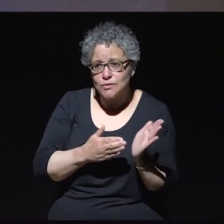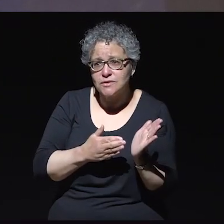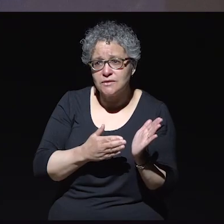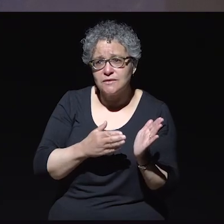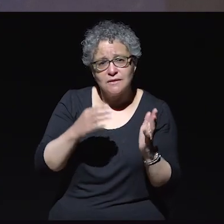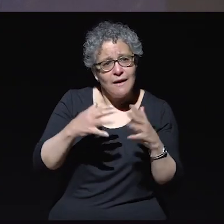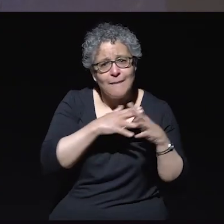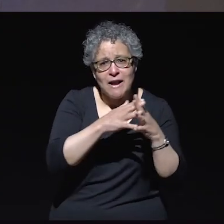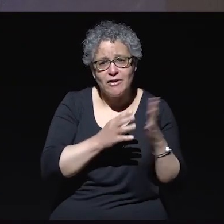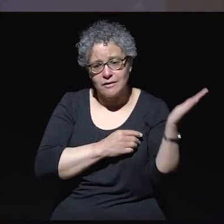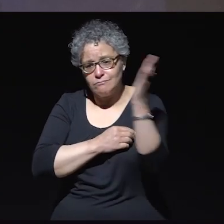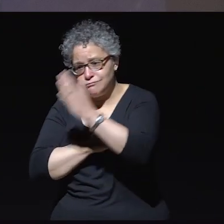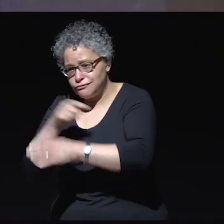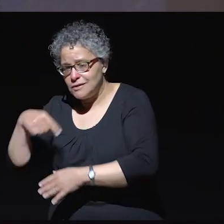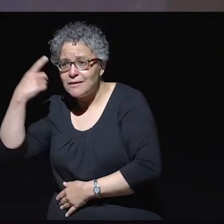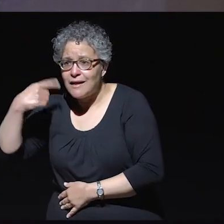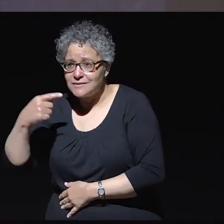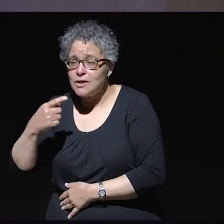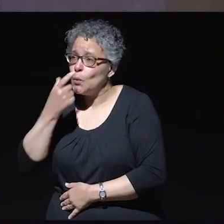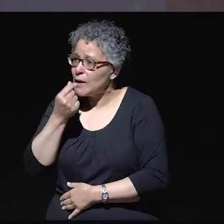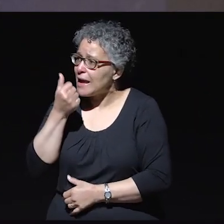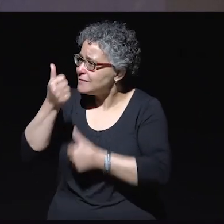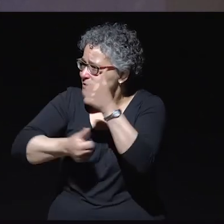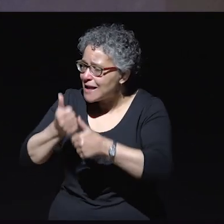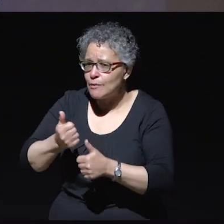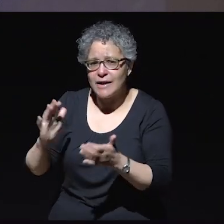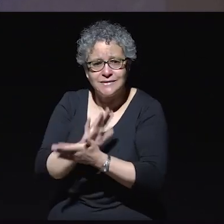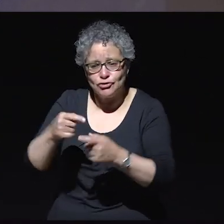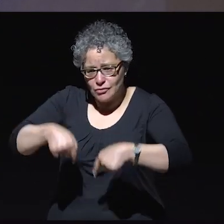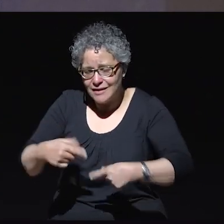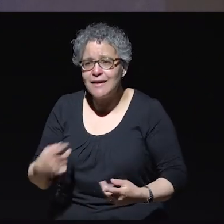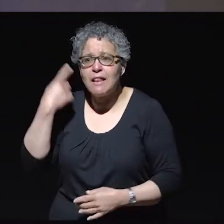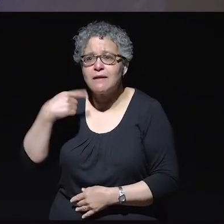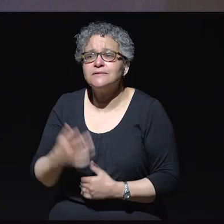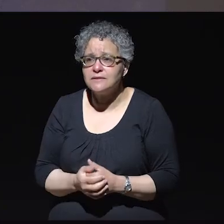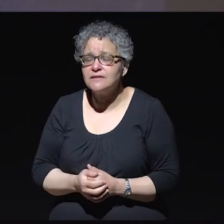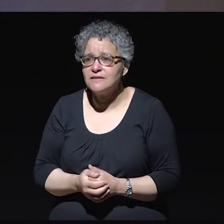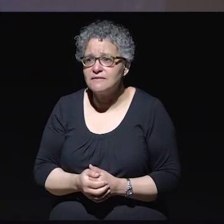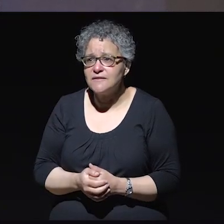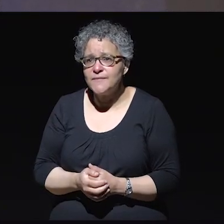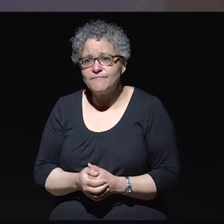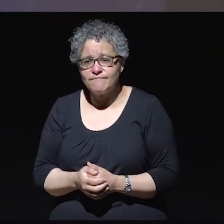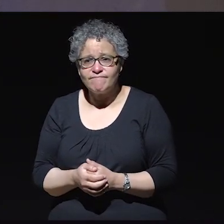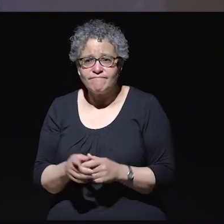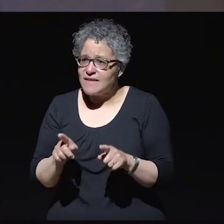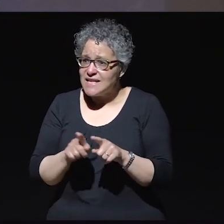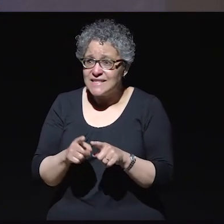in order for it to be celebrated and enjoyed by people in London in a similar vein to what happened a century ago.